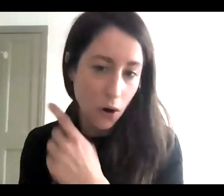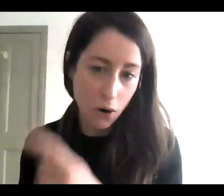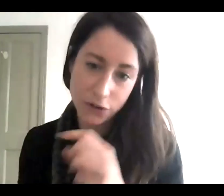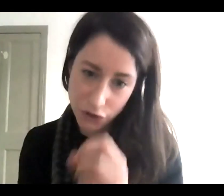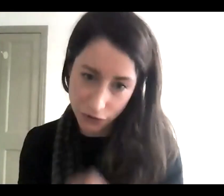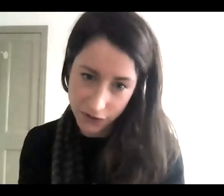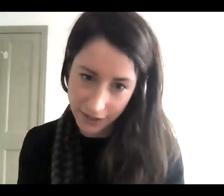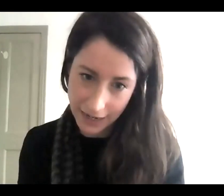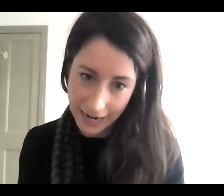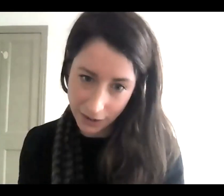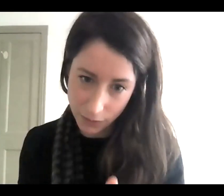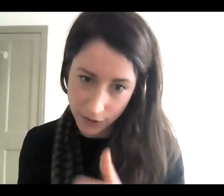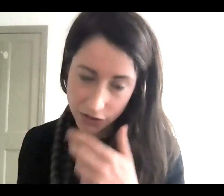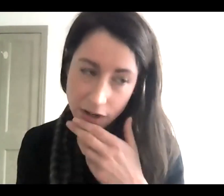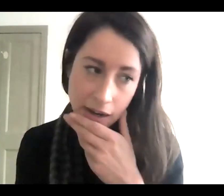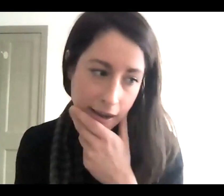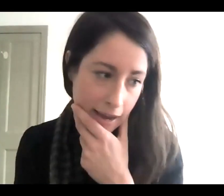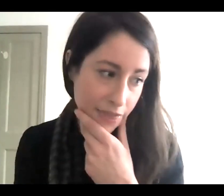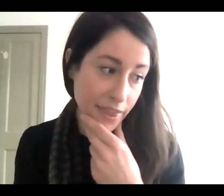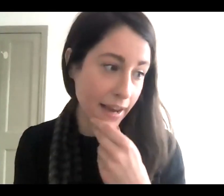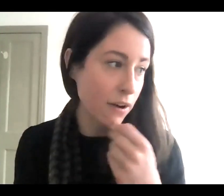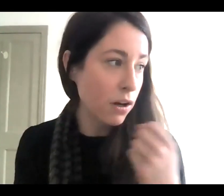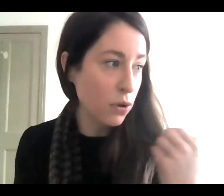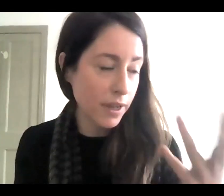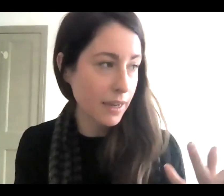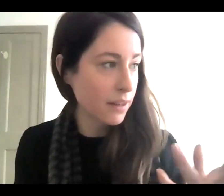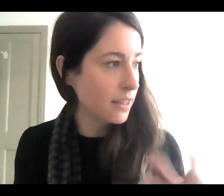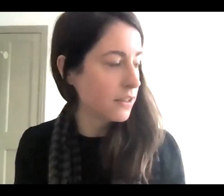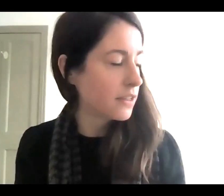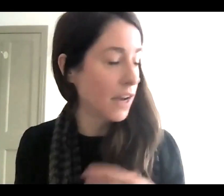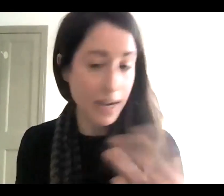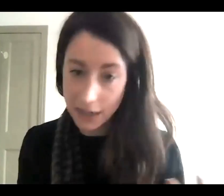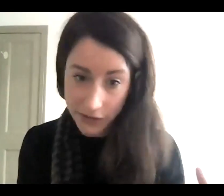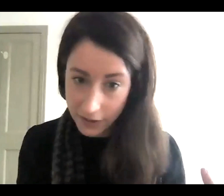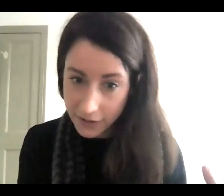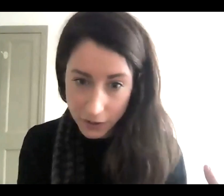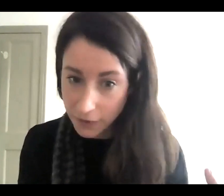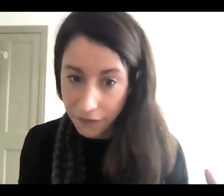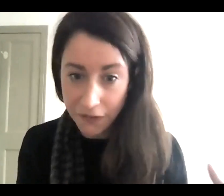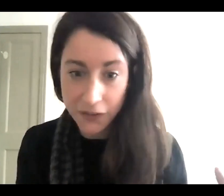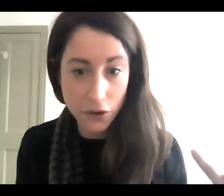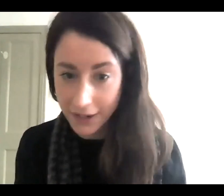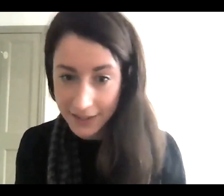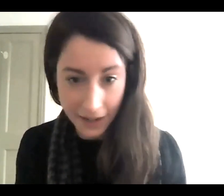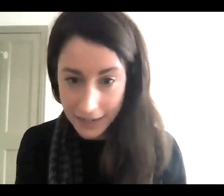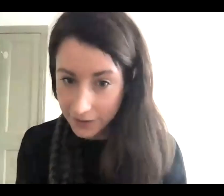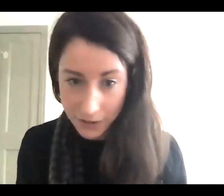always trusting the language. And then looking at these silences, and there was 53 silences